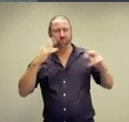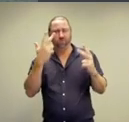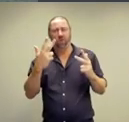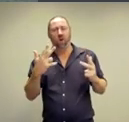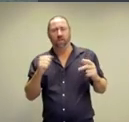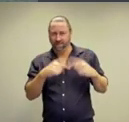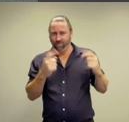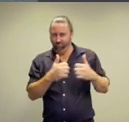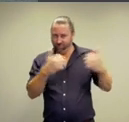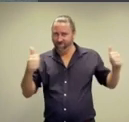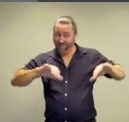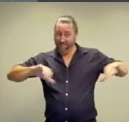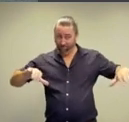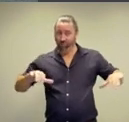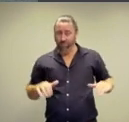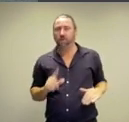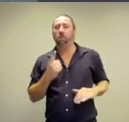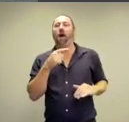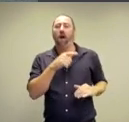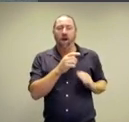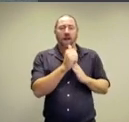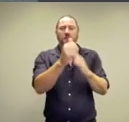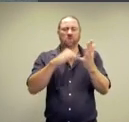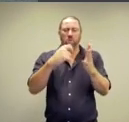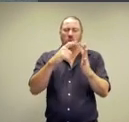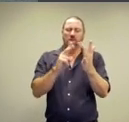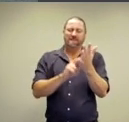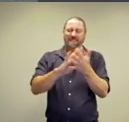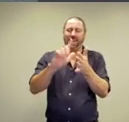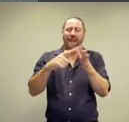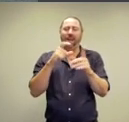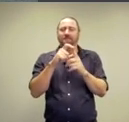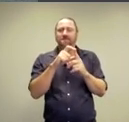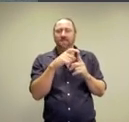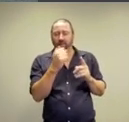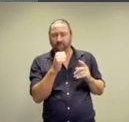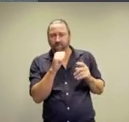But I guess why I want to mention them is because they're a good segue into the